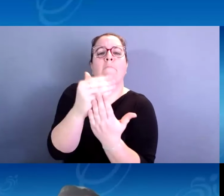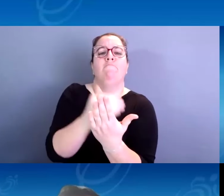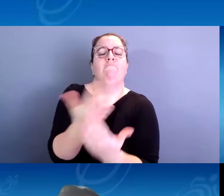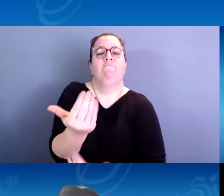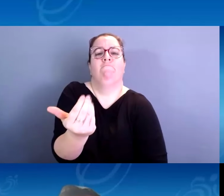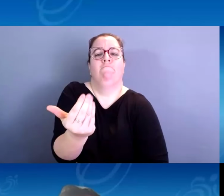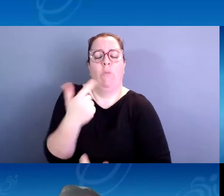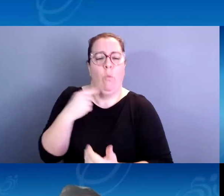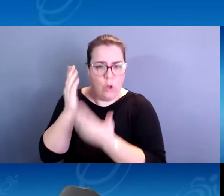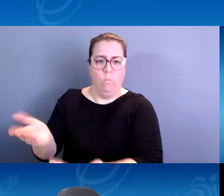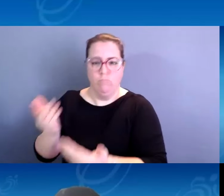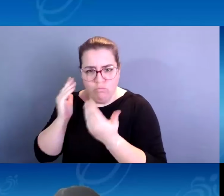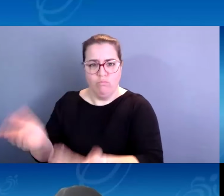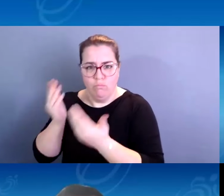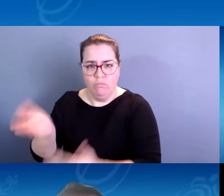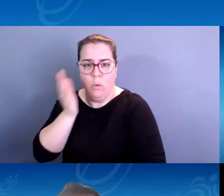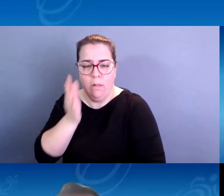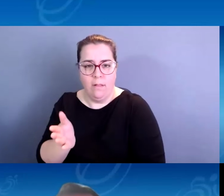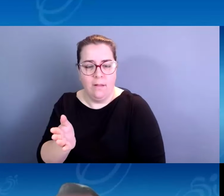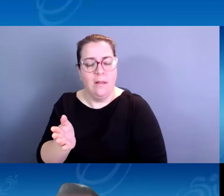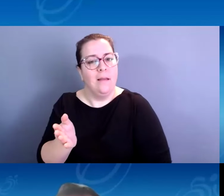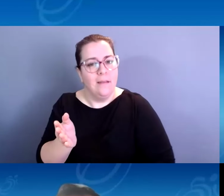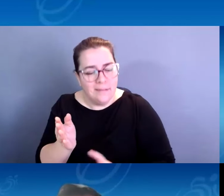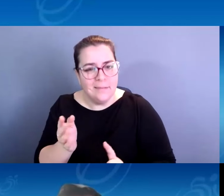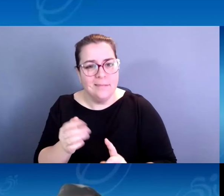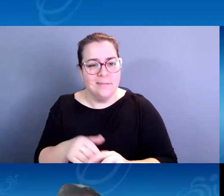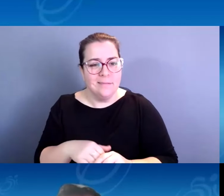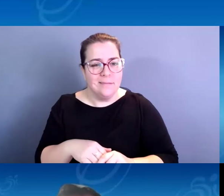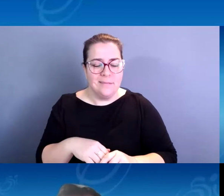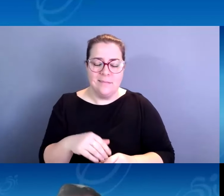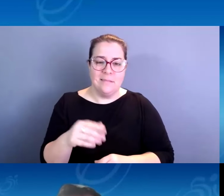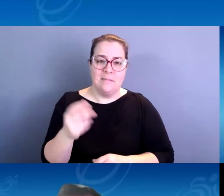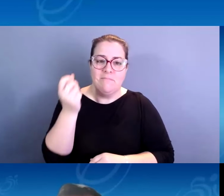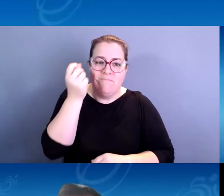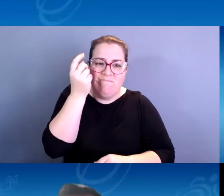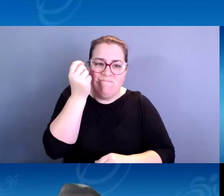I'll do whatever. Right. And, and the thing is that we can't we can't do that.